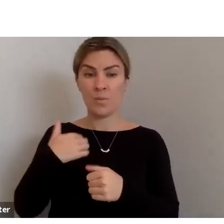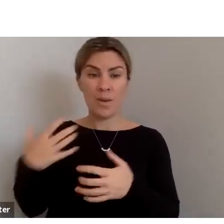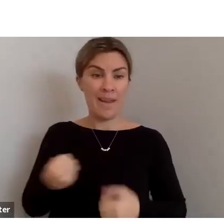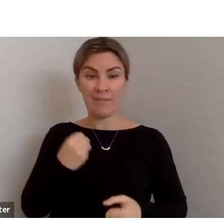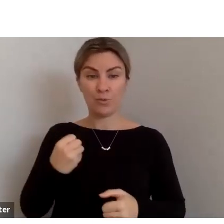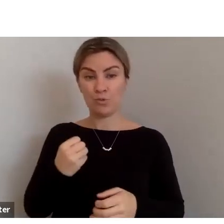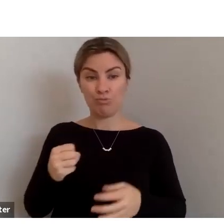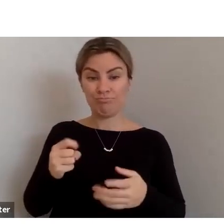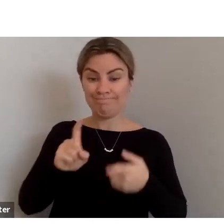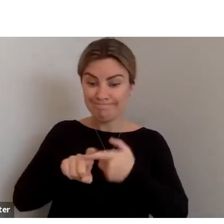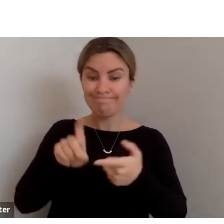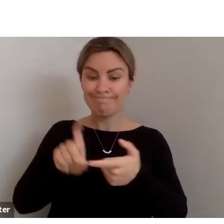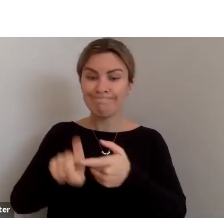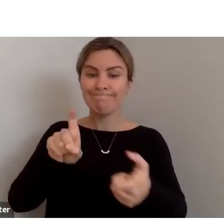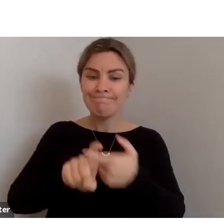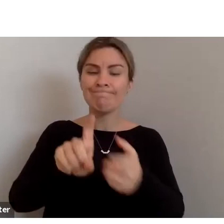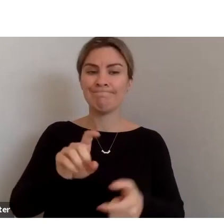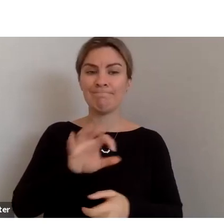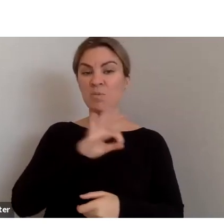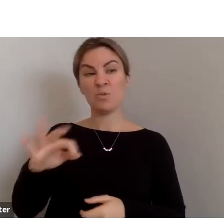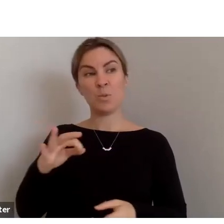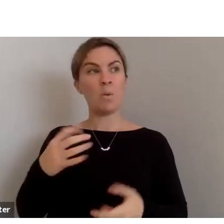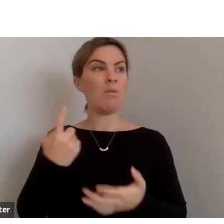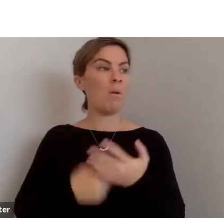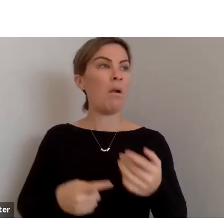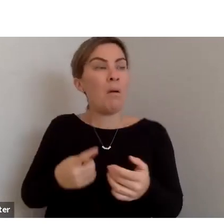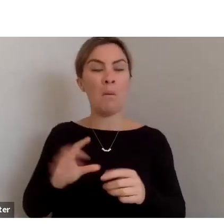It is not something you do, like a light switch being flicked on, it